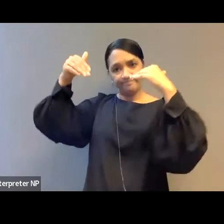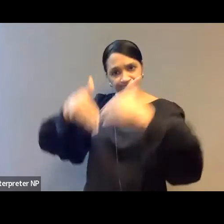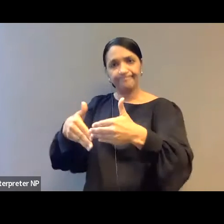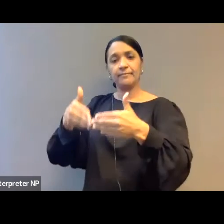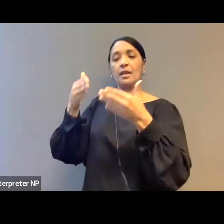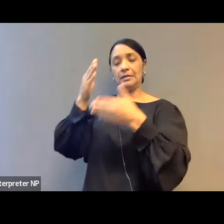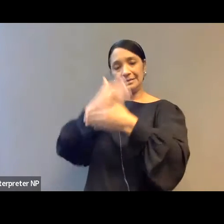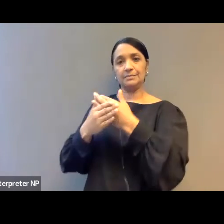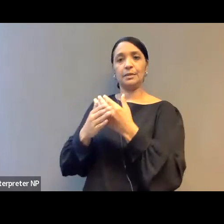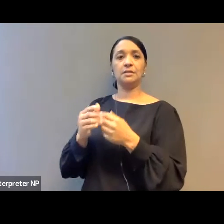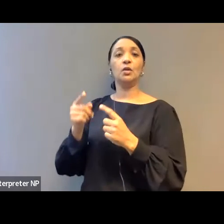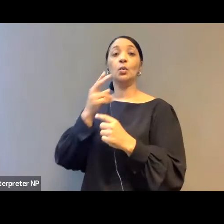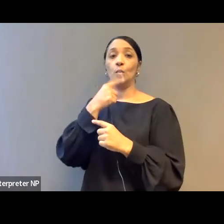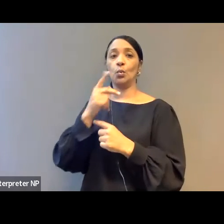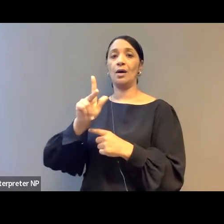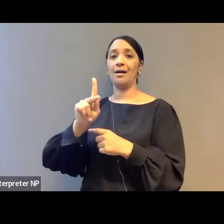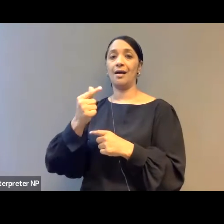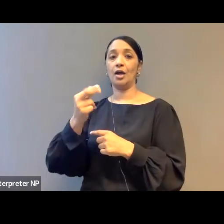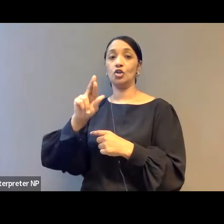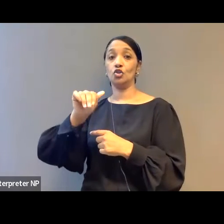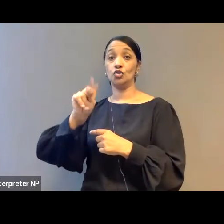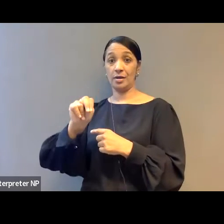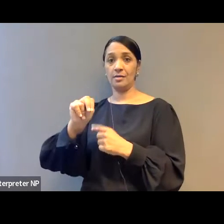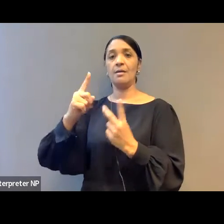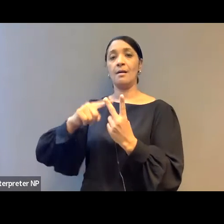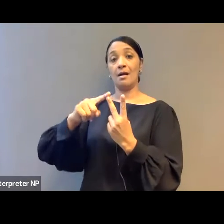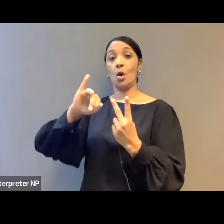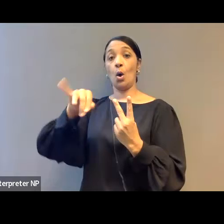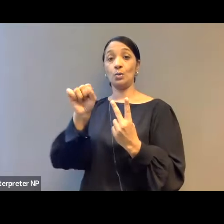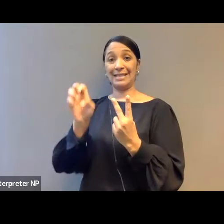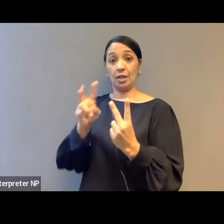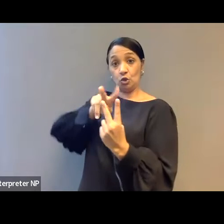Katrin Langensiepen and José Gusmão, who both share the Intergroup.